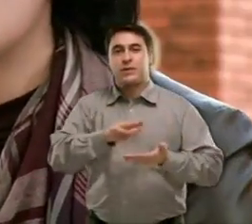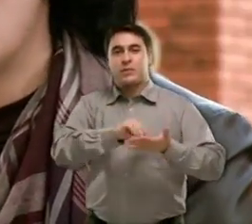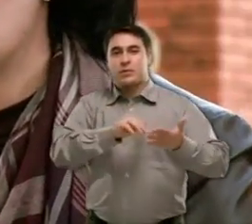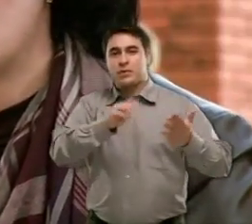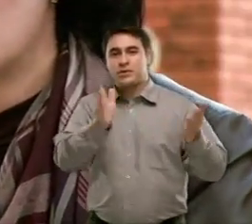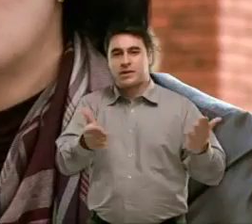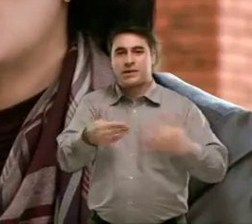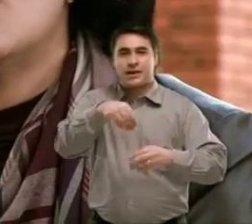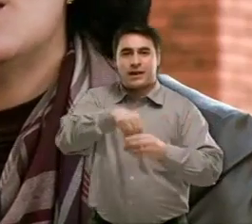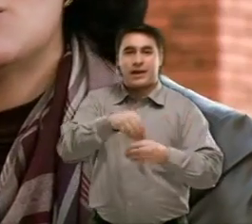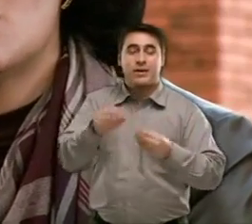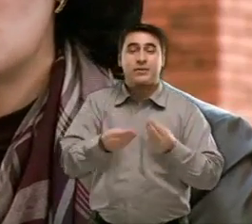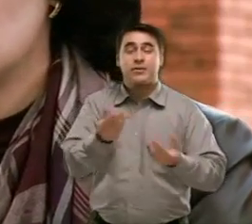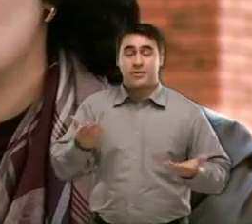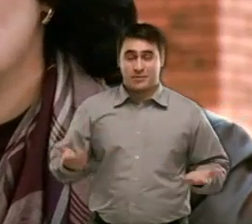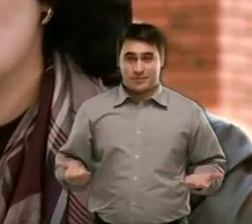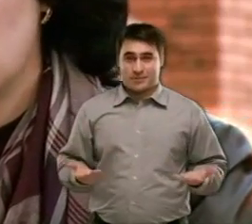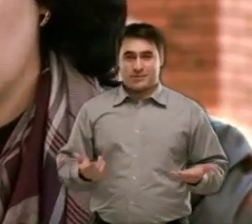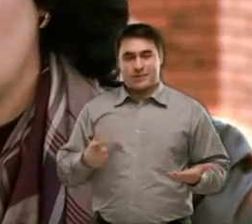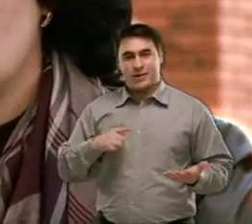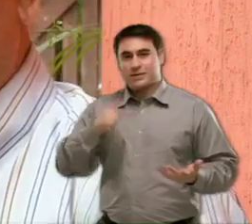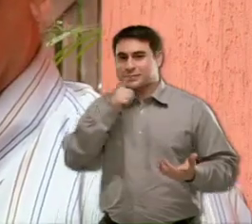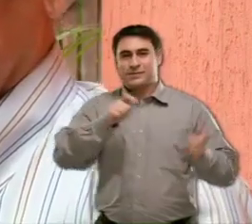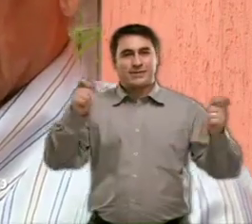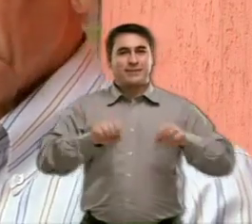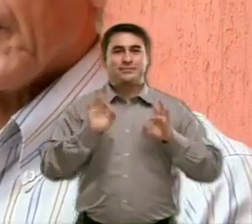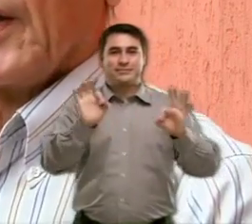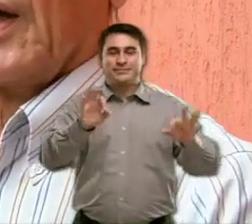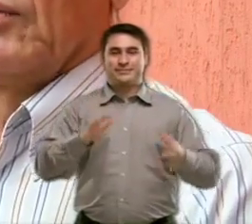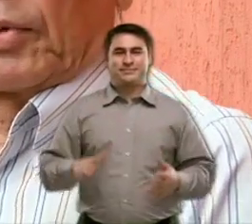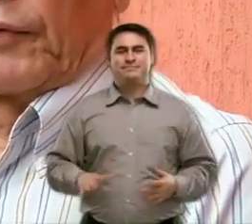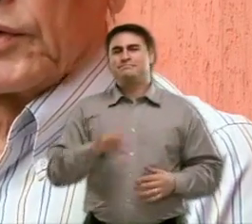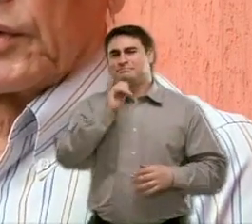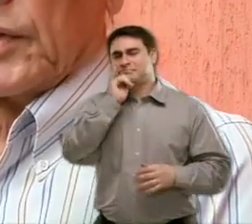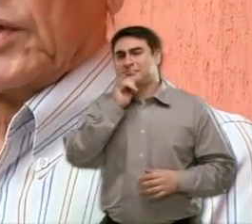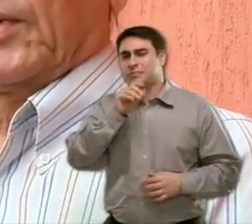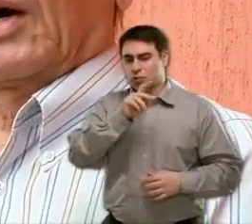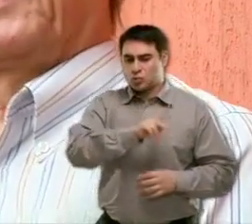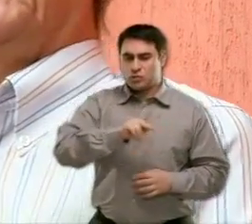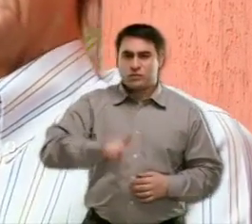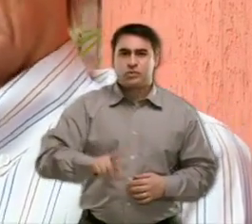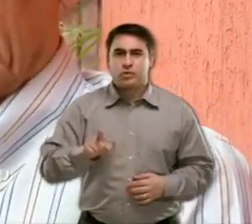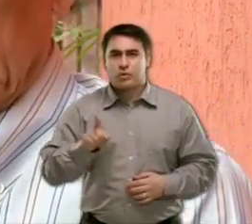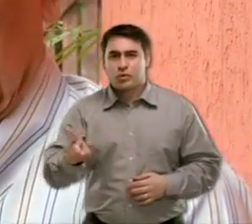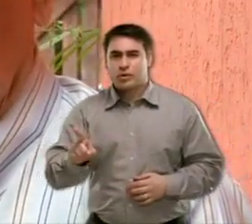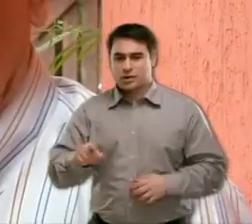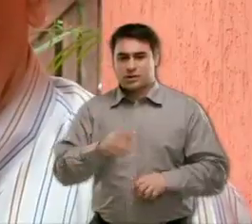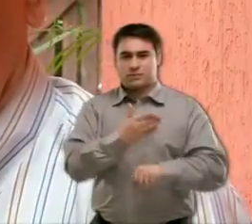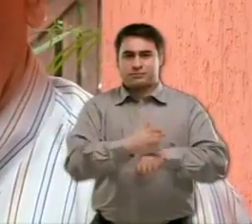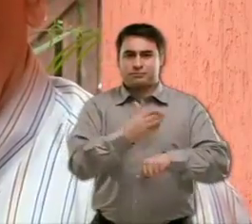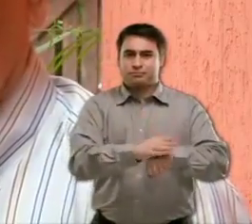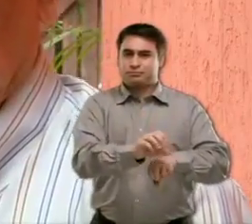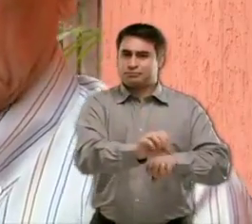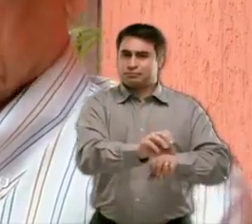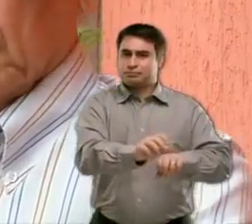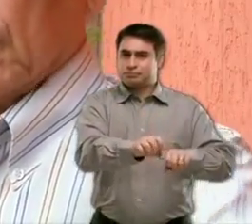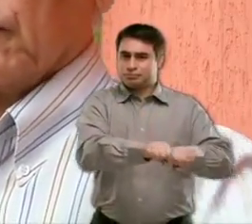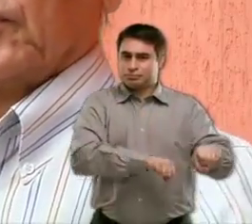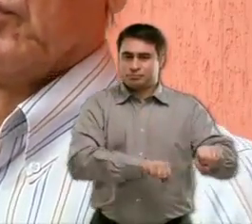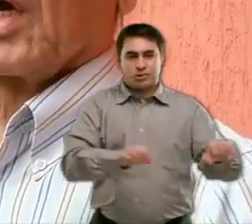and this has yielded good results. It is not because a teacher has completed the first training that every thing is solved and that this teacher will never need anything else.